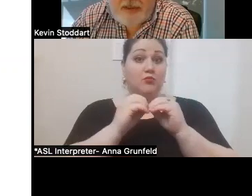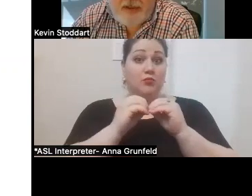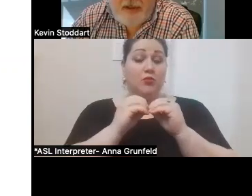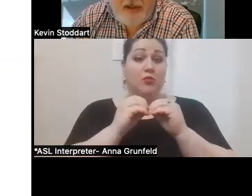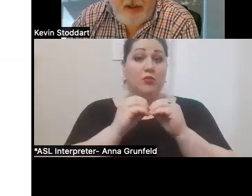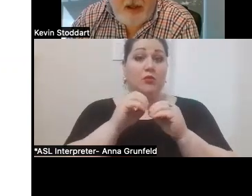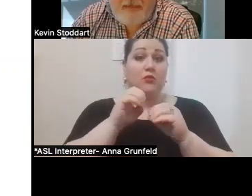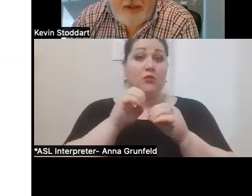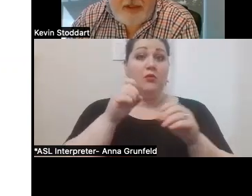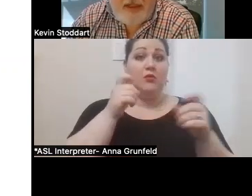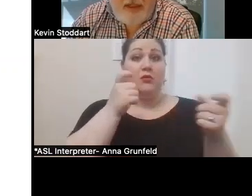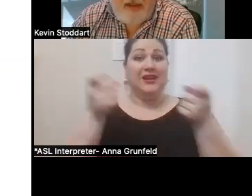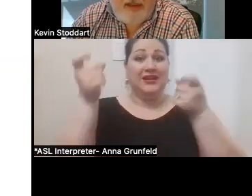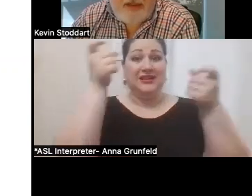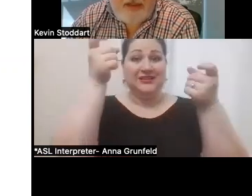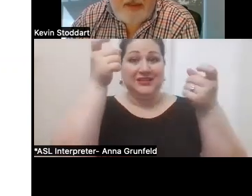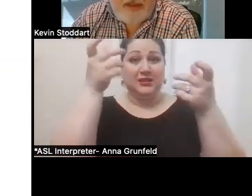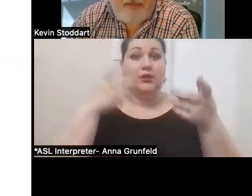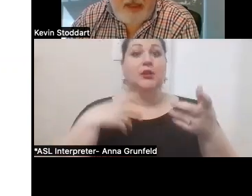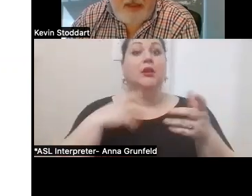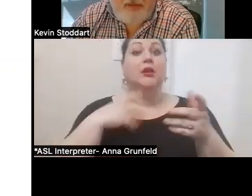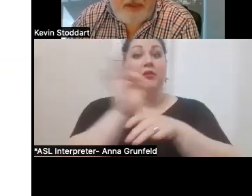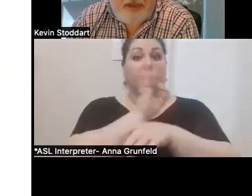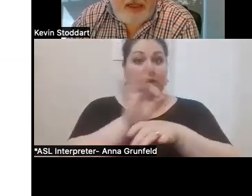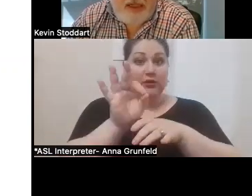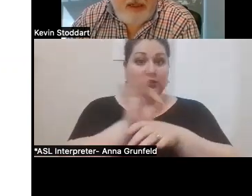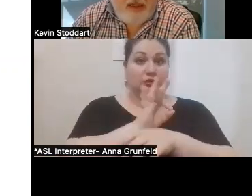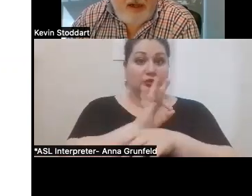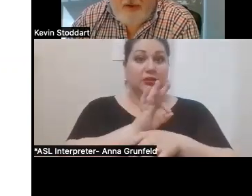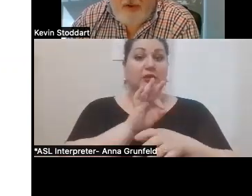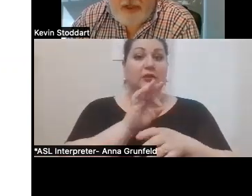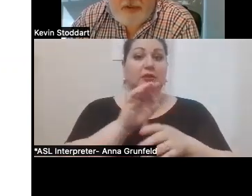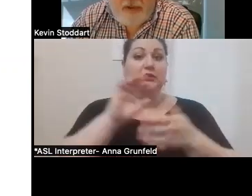Obviously, this is something that we see across